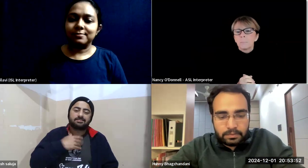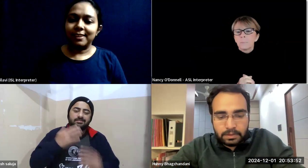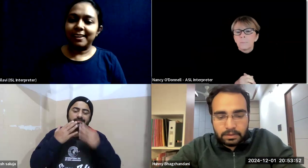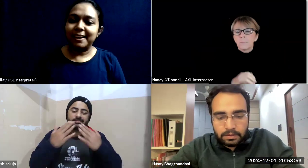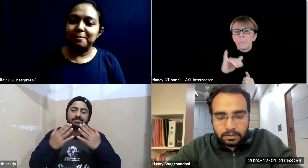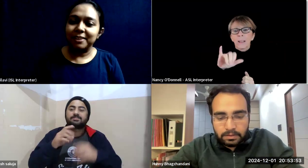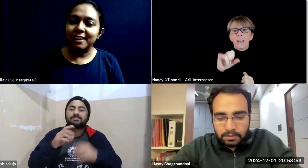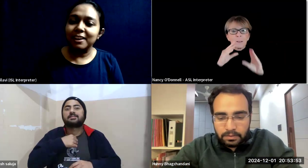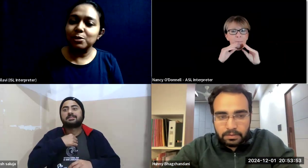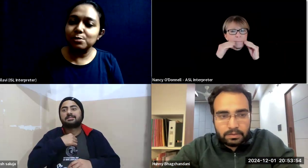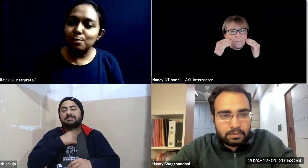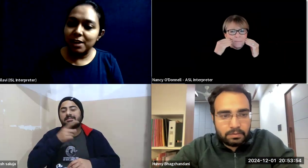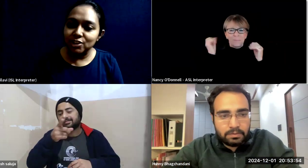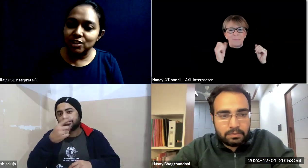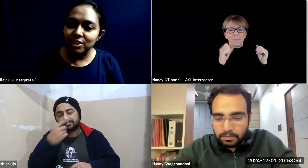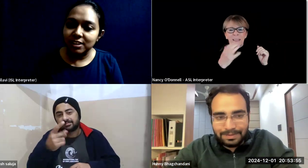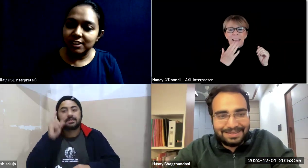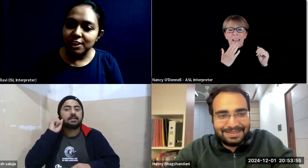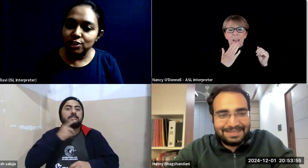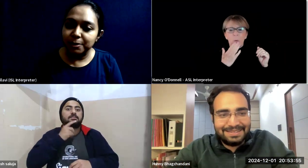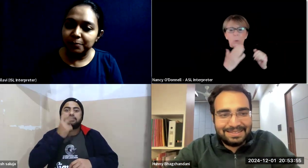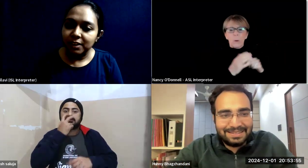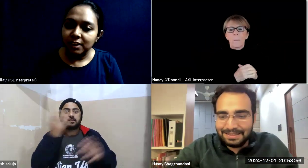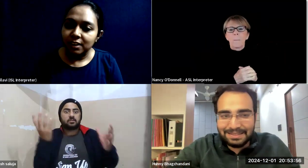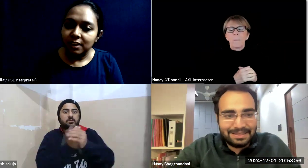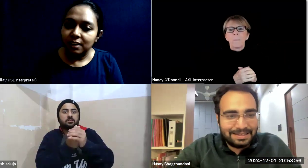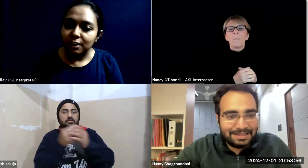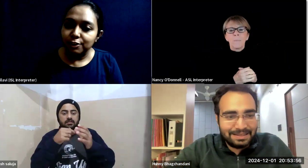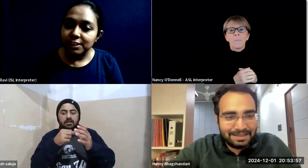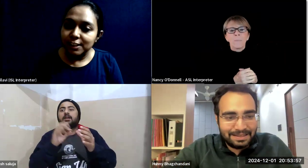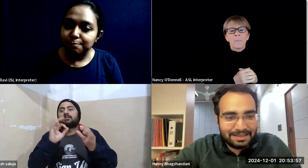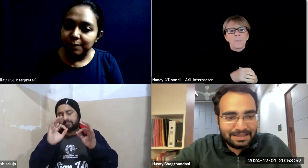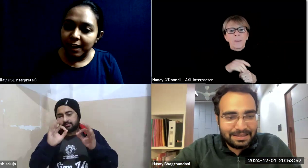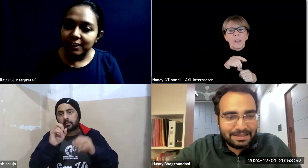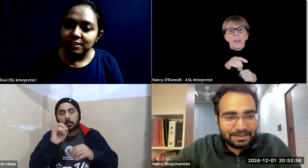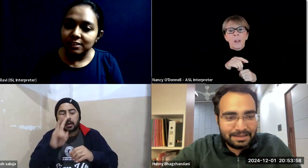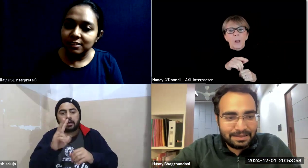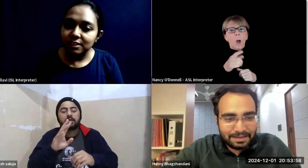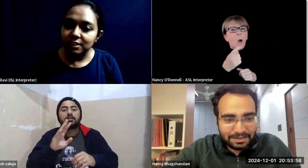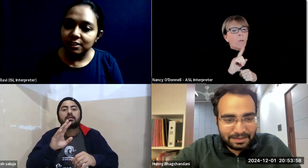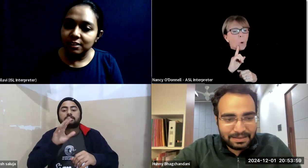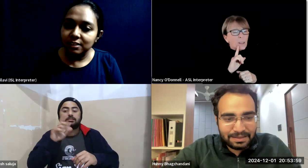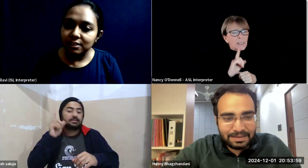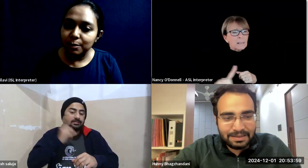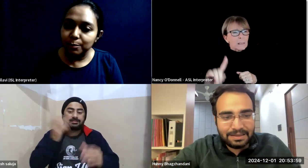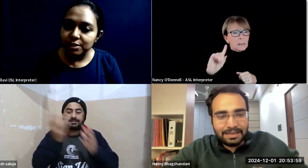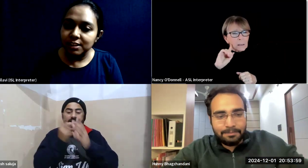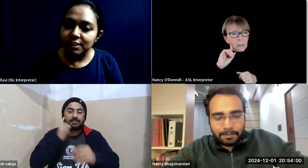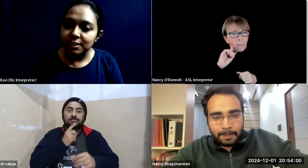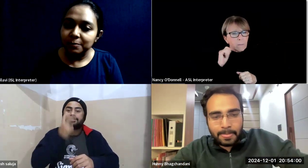[Interpreter speaking for Yash] Yeah, yeah, thank you so much. Yash here. For the deaf blind community.